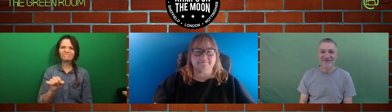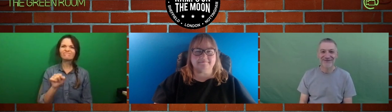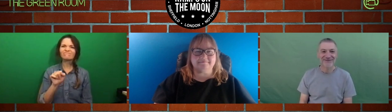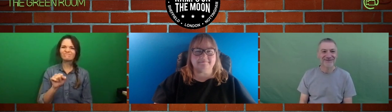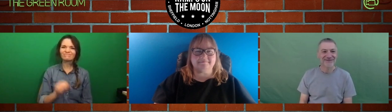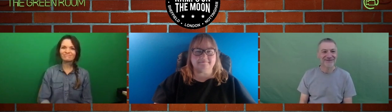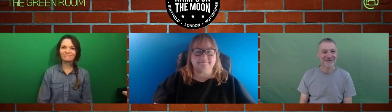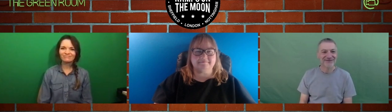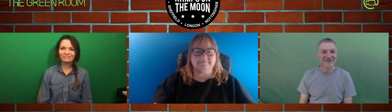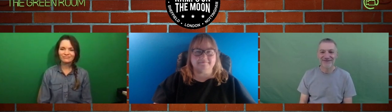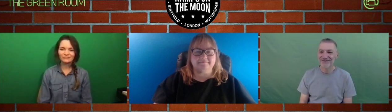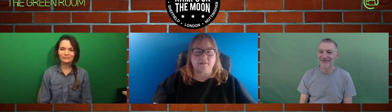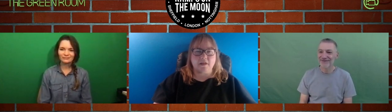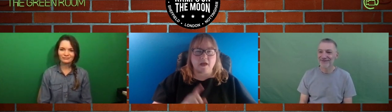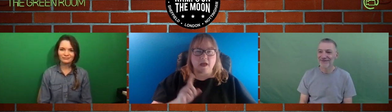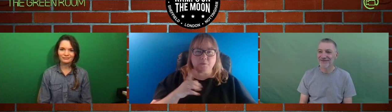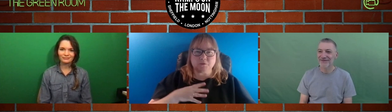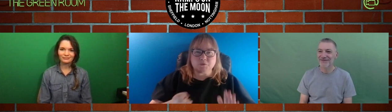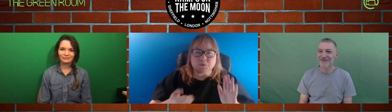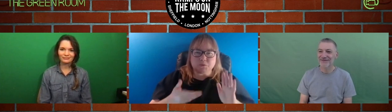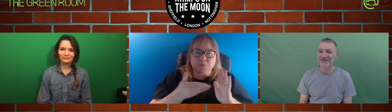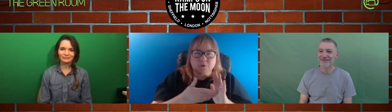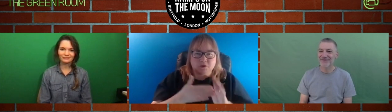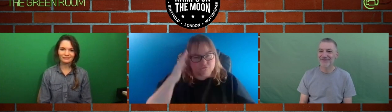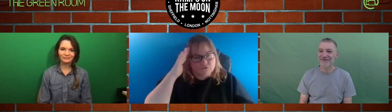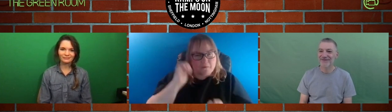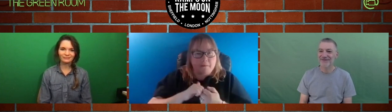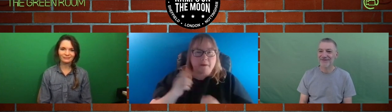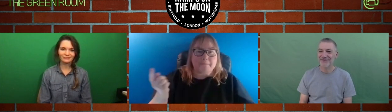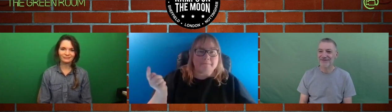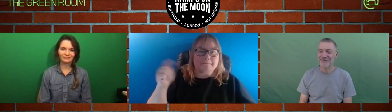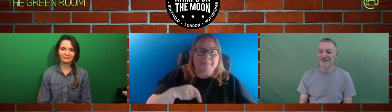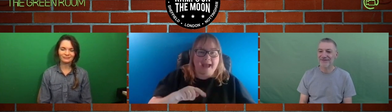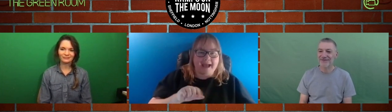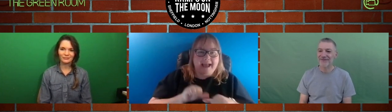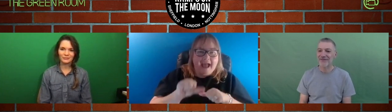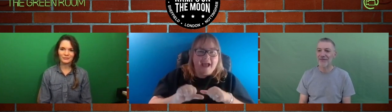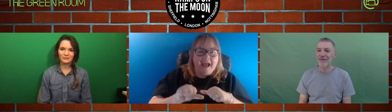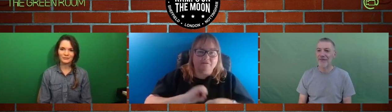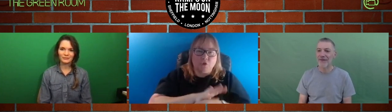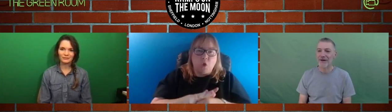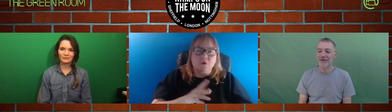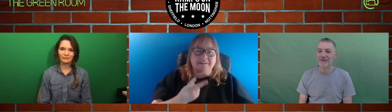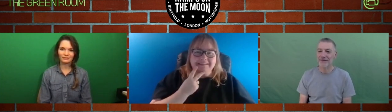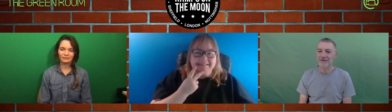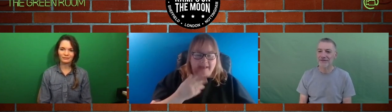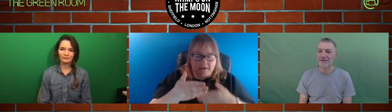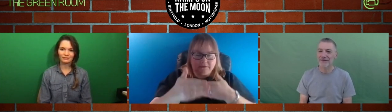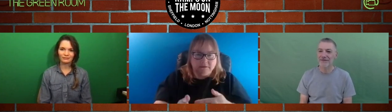And I was going to say on that as well when we came back the second time Rebekah I don't know how you felt but I came back to the second time that we worked